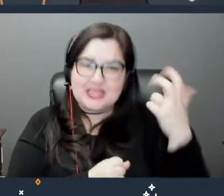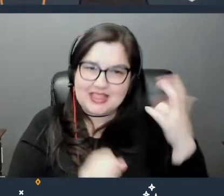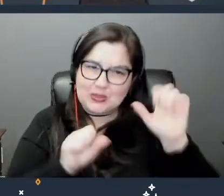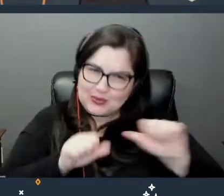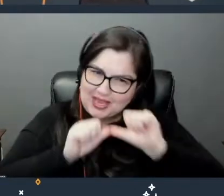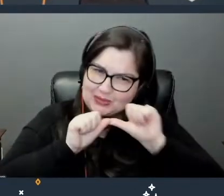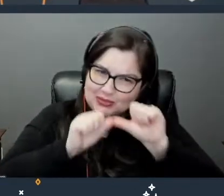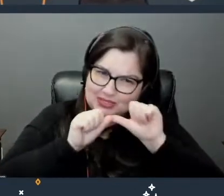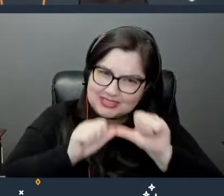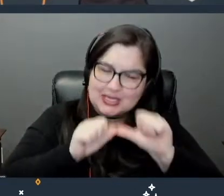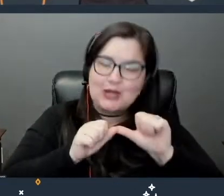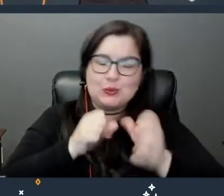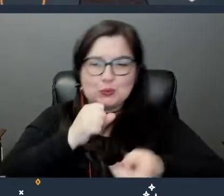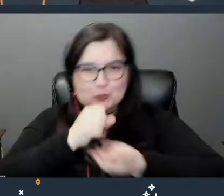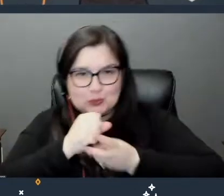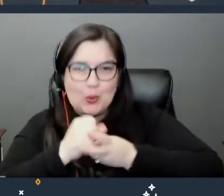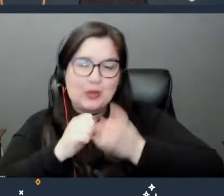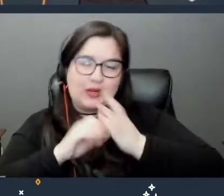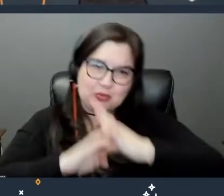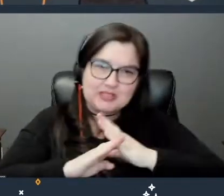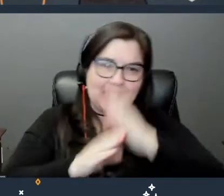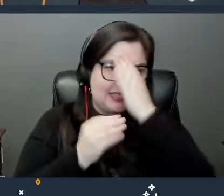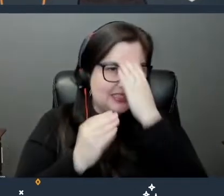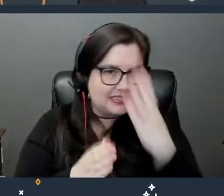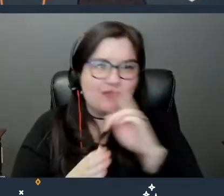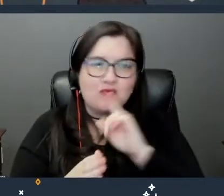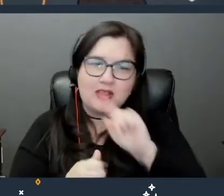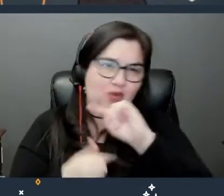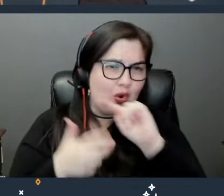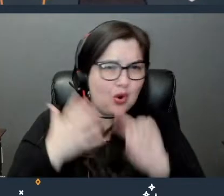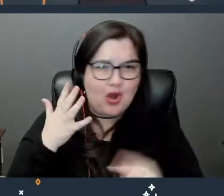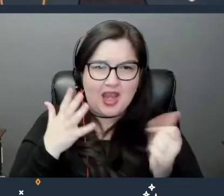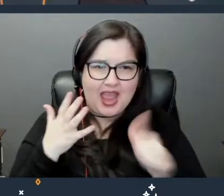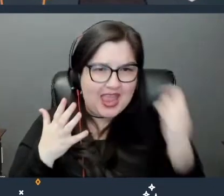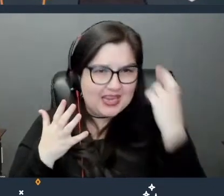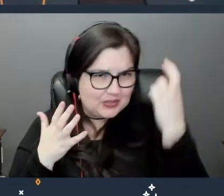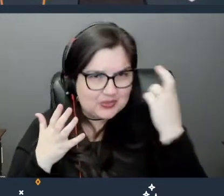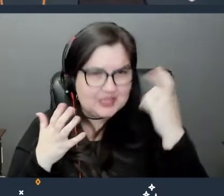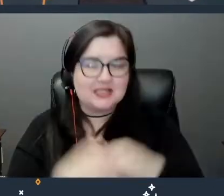any amount of data for virtually any use case. In just the last year, just this last year,